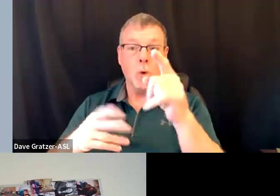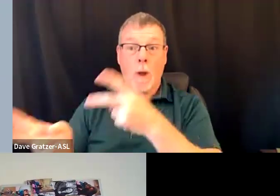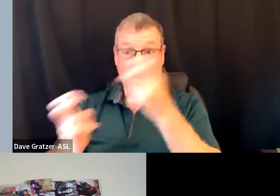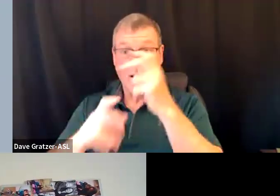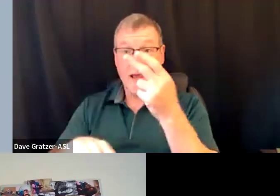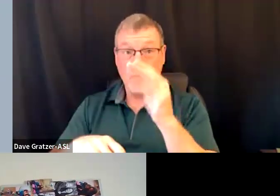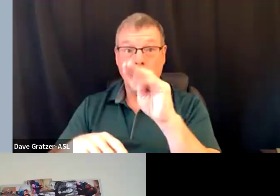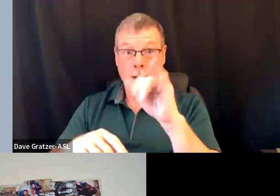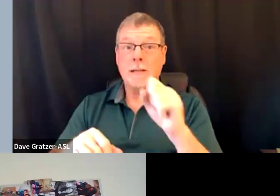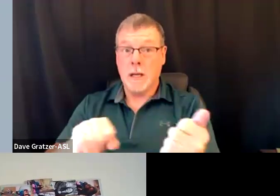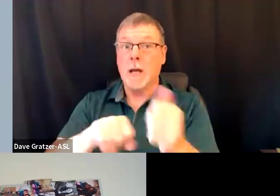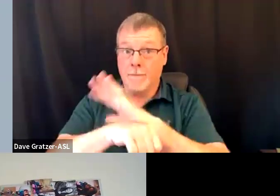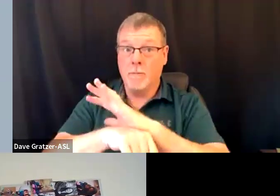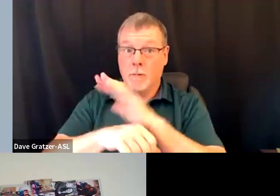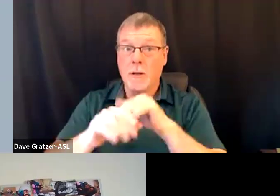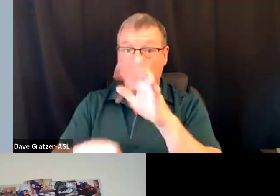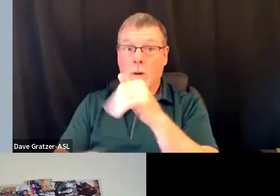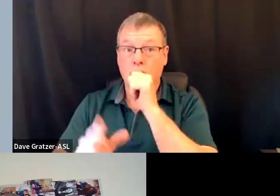are covered explicitly in your privacy policy.